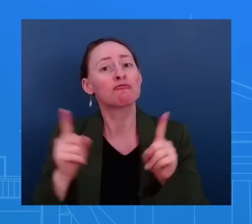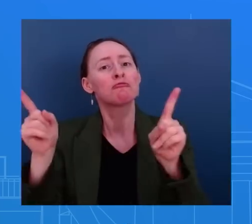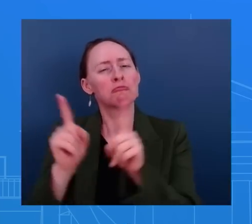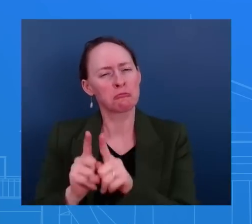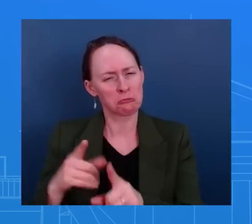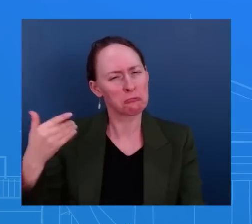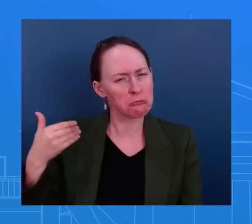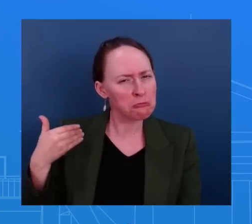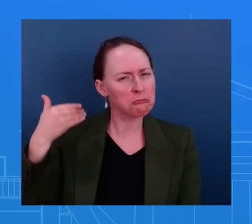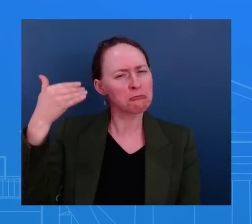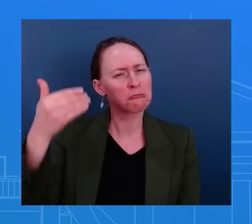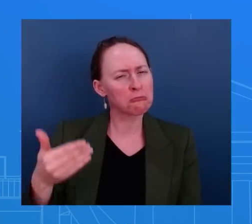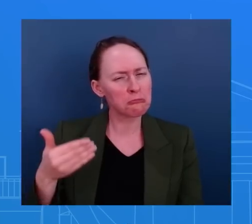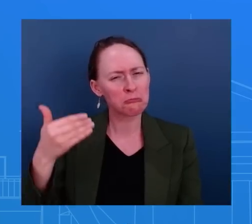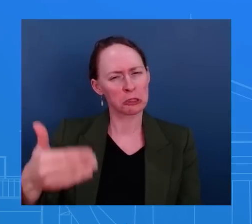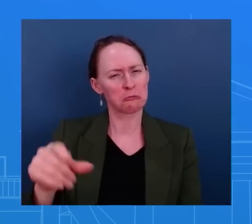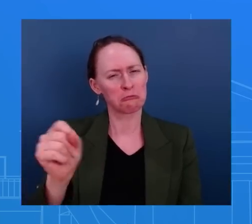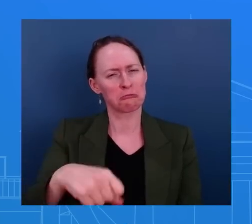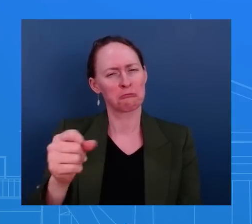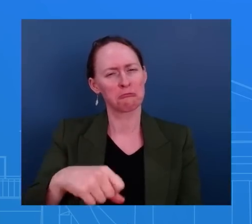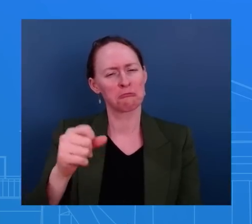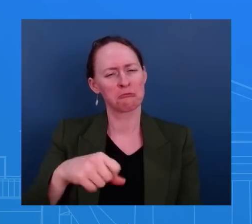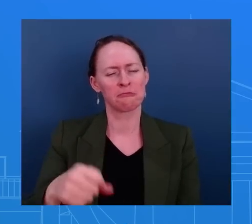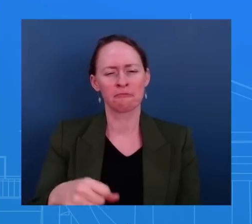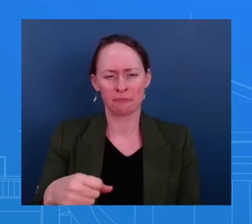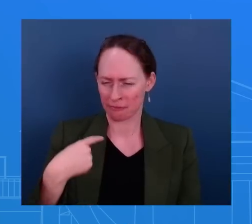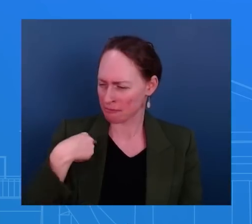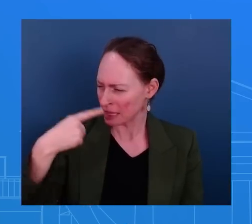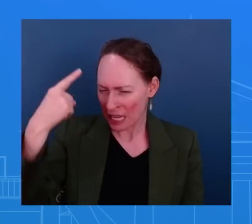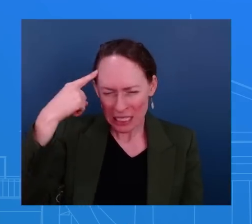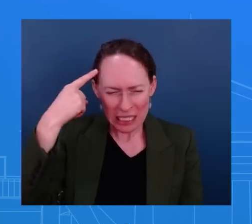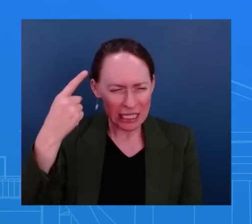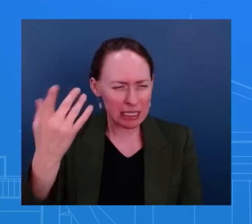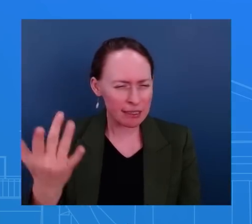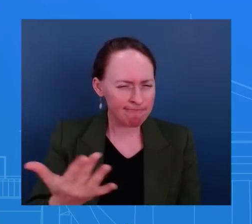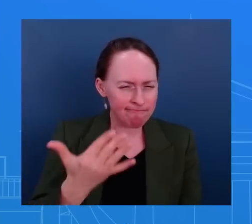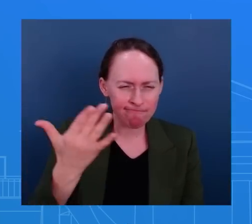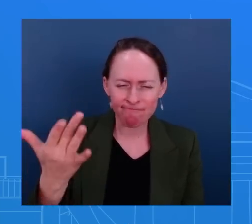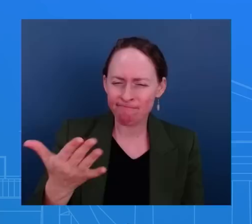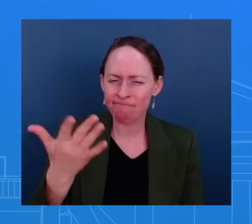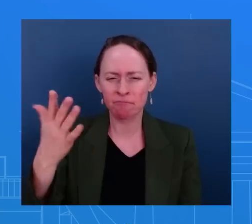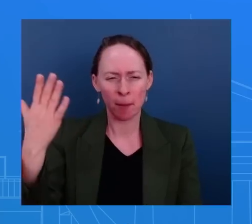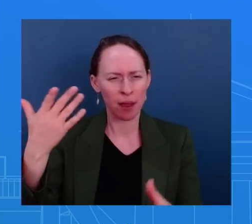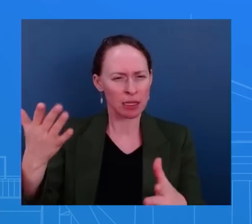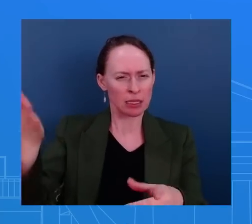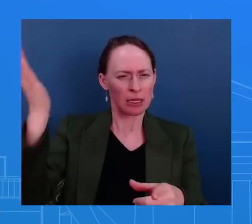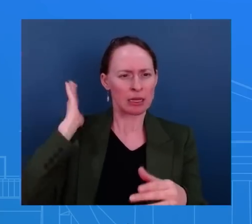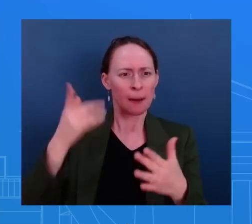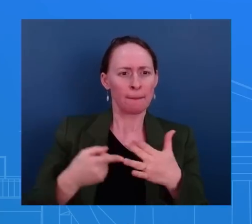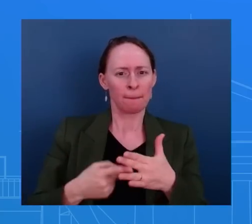And I think very early on, the first several months, I remember them going to Georgia together. Obviously, they went there for an --